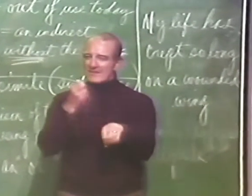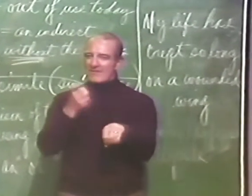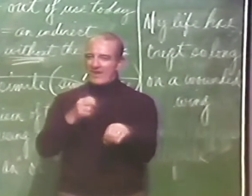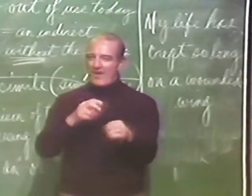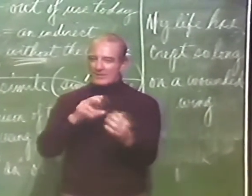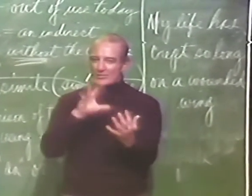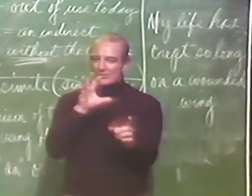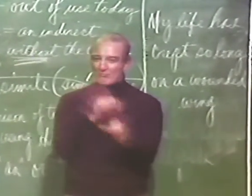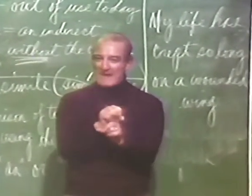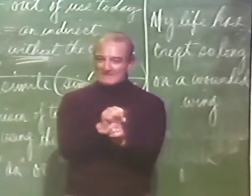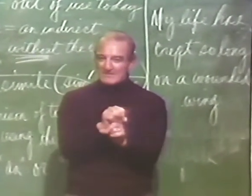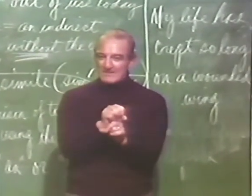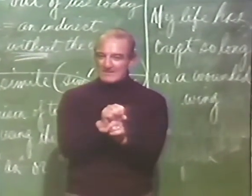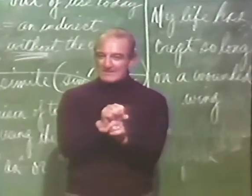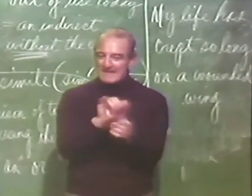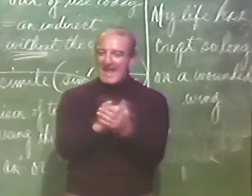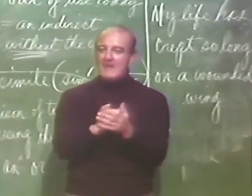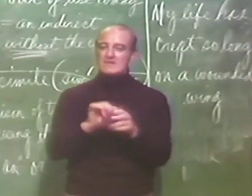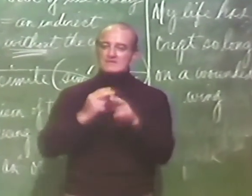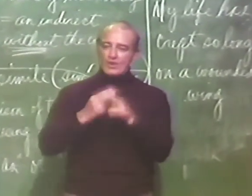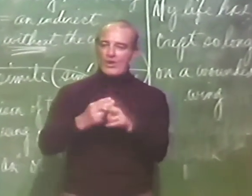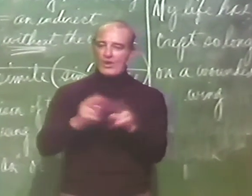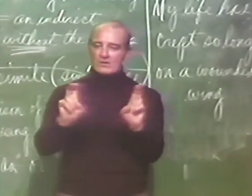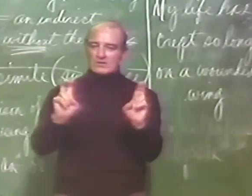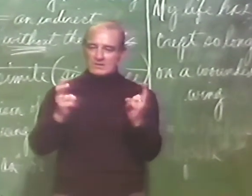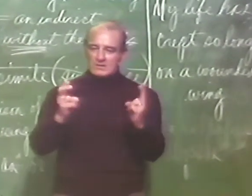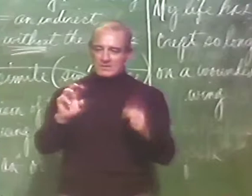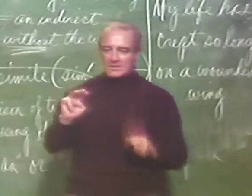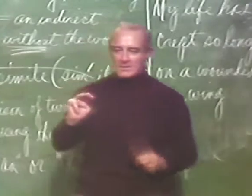SO IT'S A LITTLE MORE DIFFICULT TO GRASP.